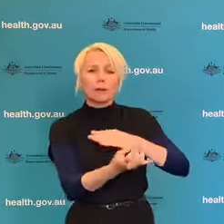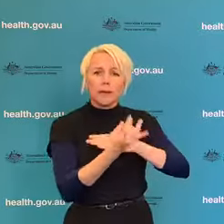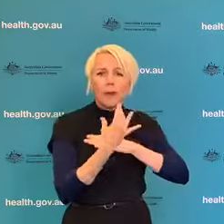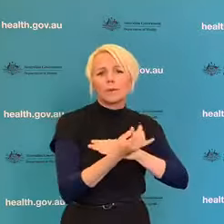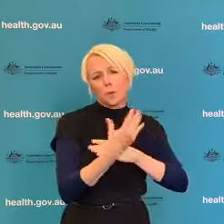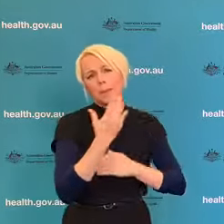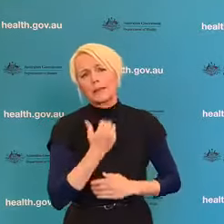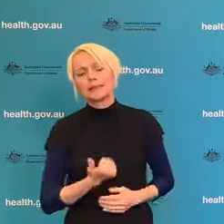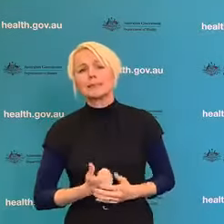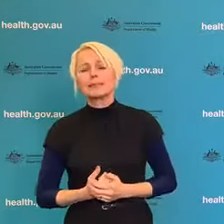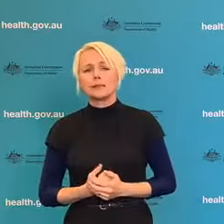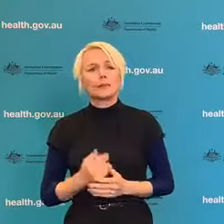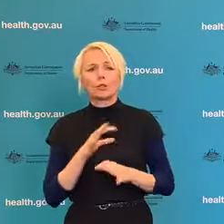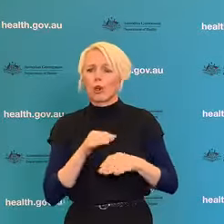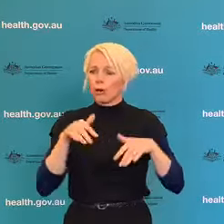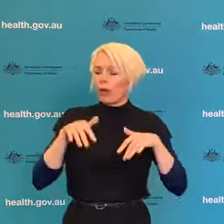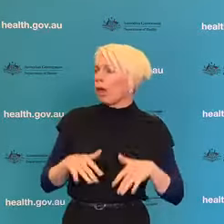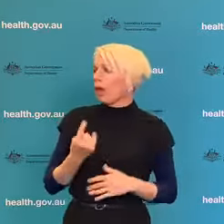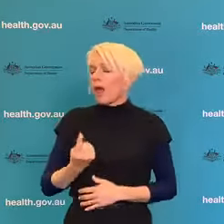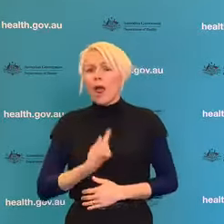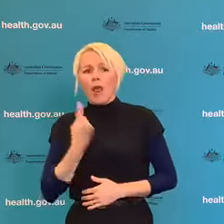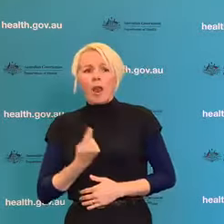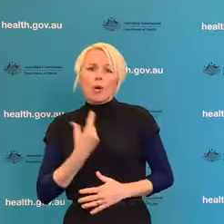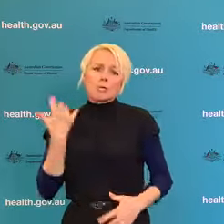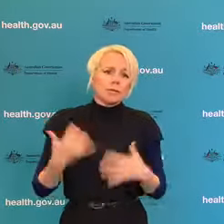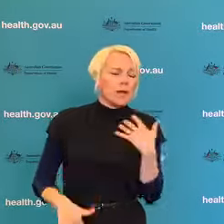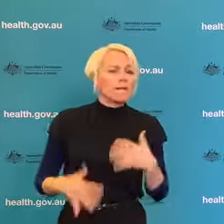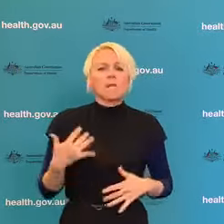or an employee support program or one of the many mental health programs that